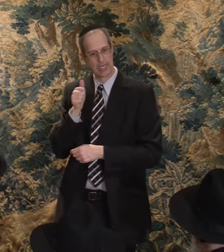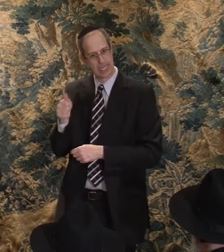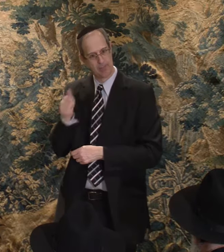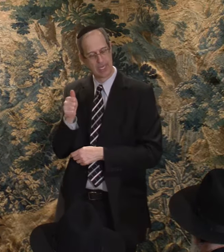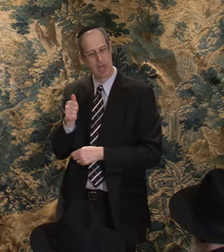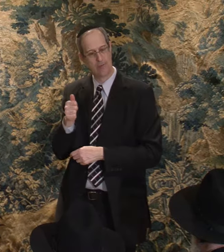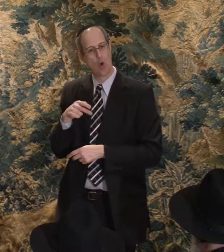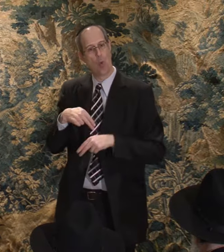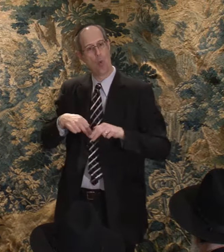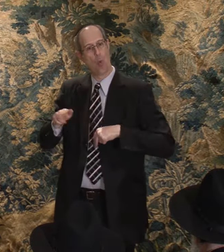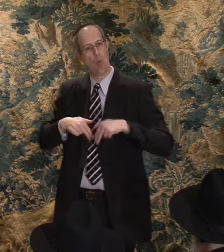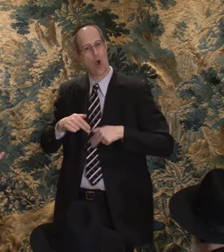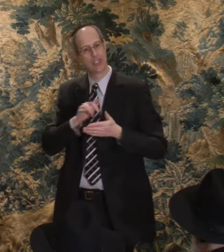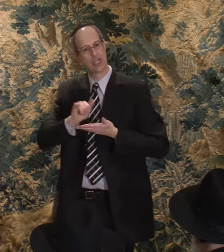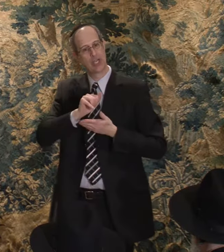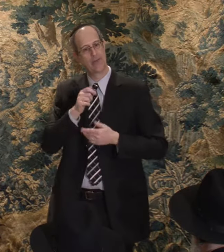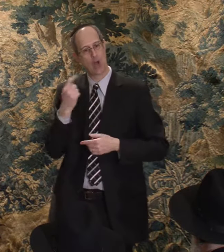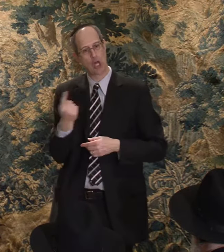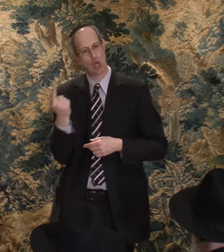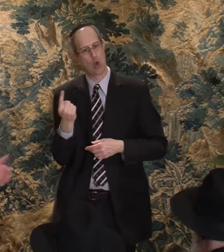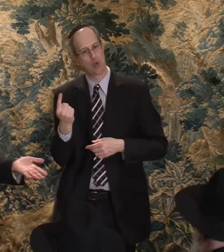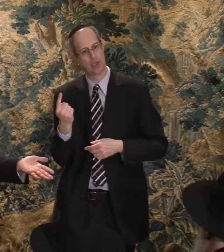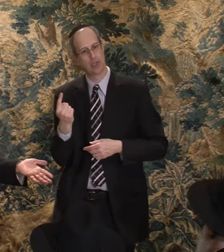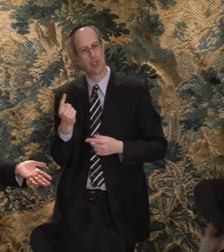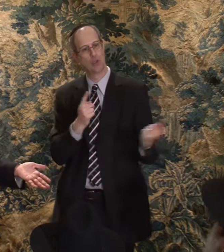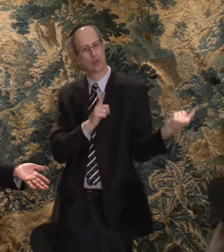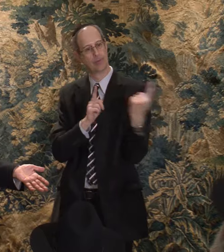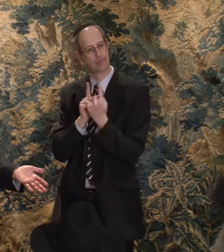Shiva alone and he started walking with him the other boys on the bus saw this